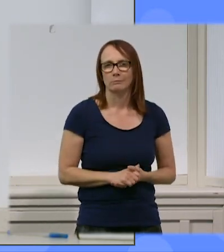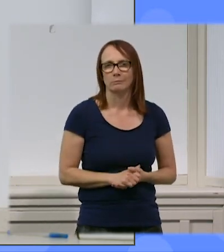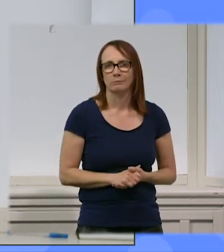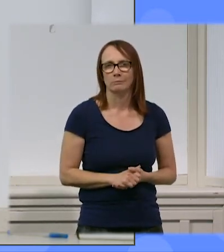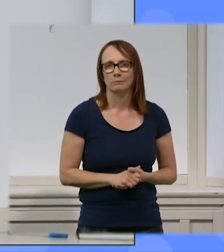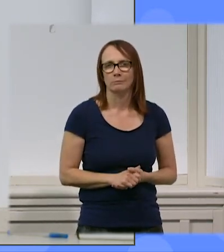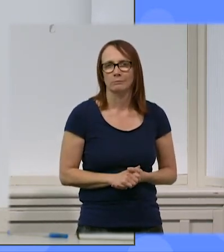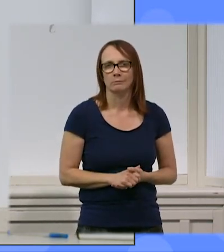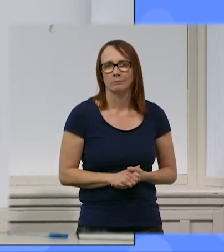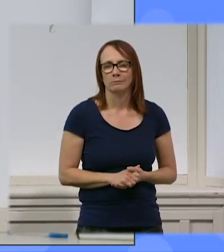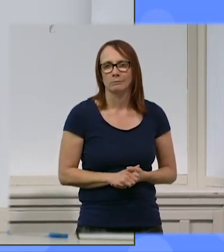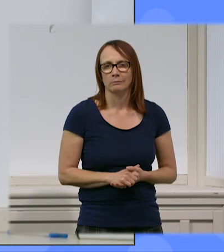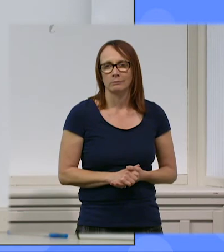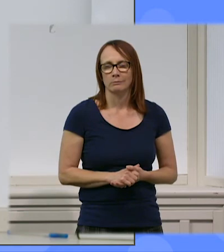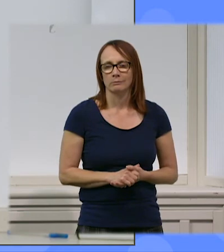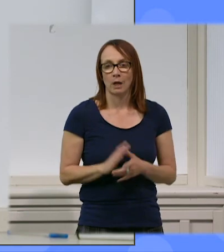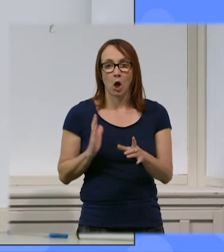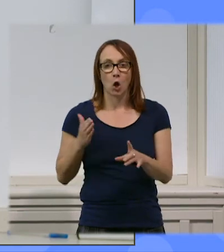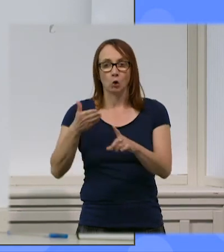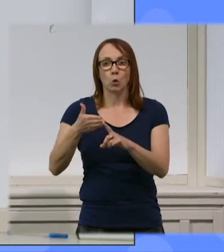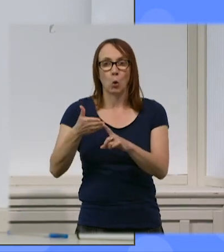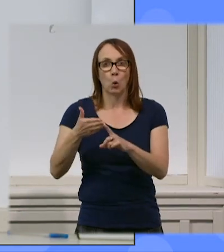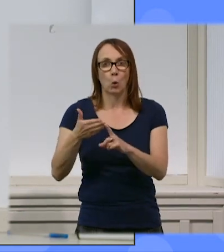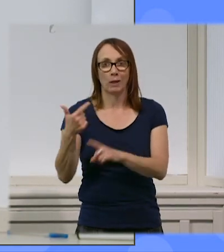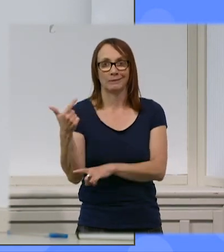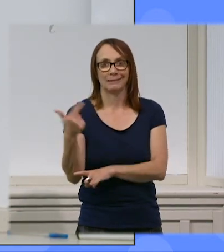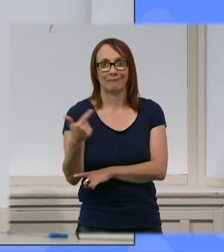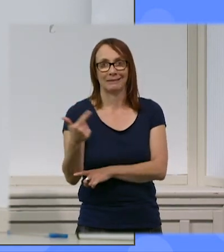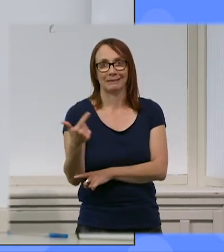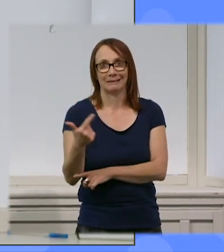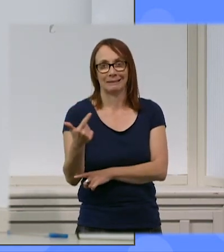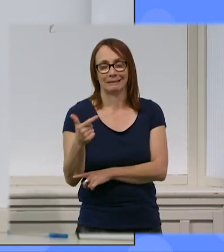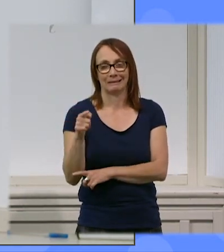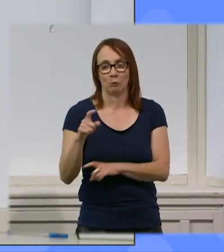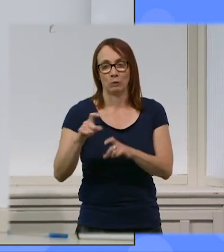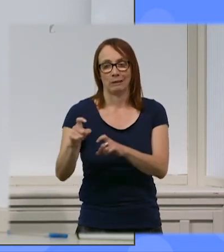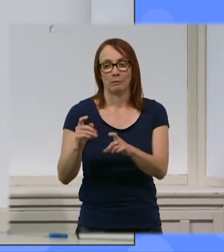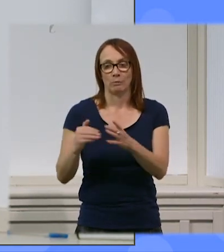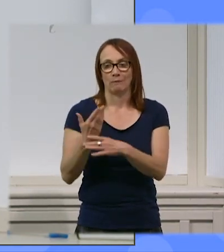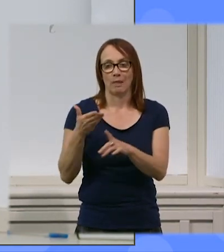actually goal 17 on those latter ones the SDG is devoted purely to that